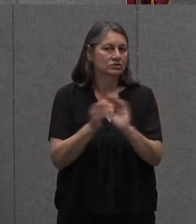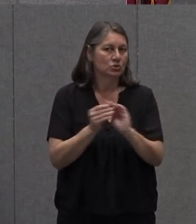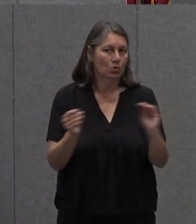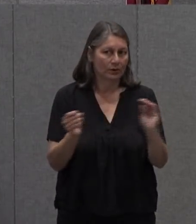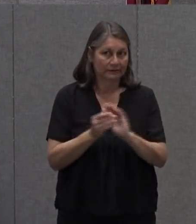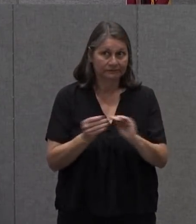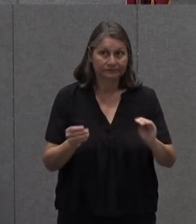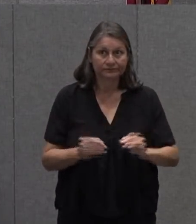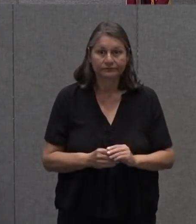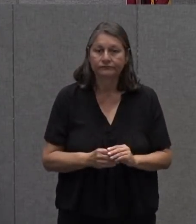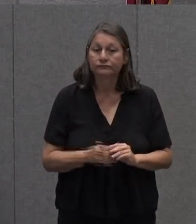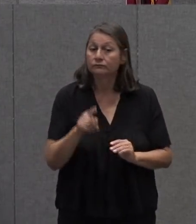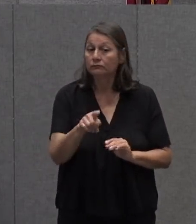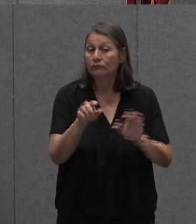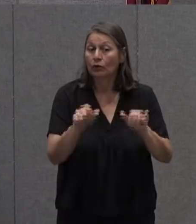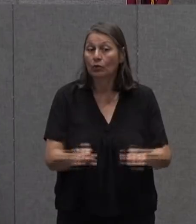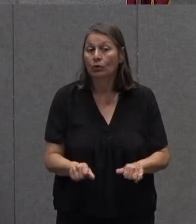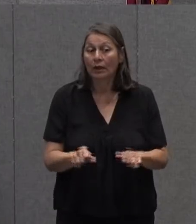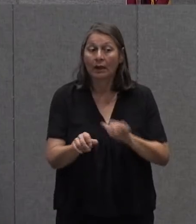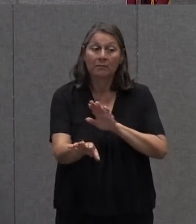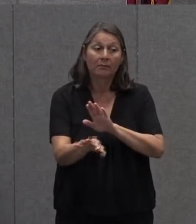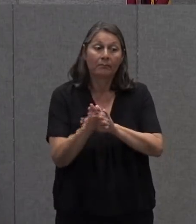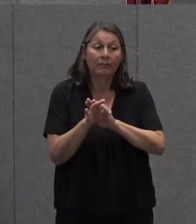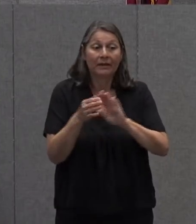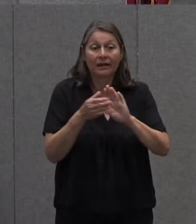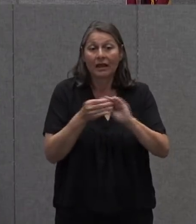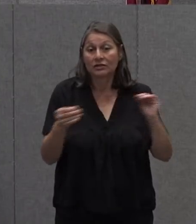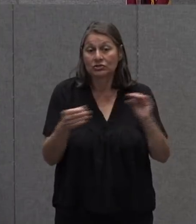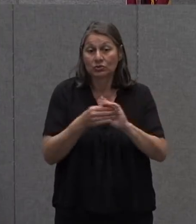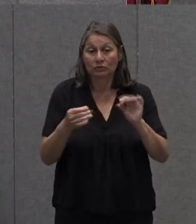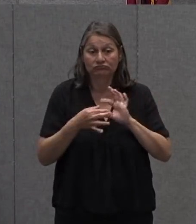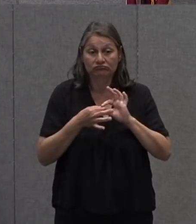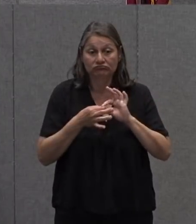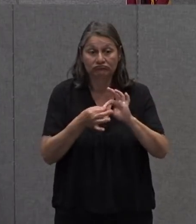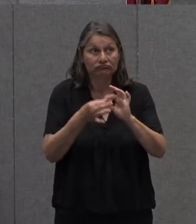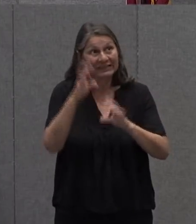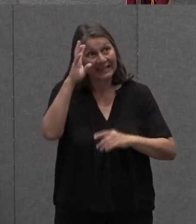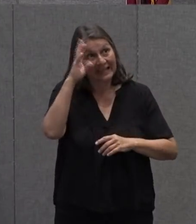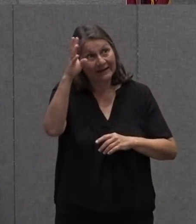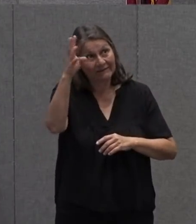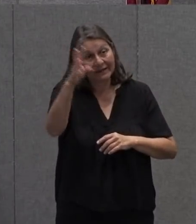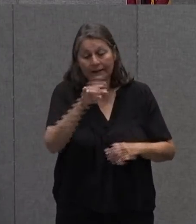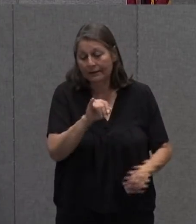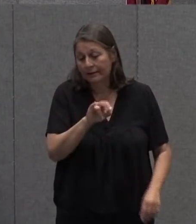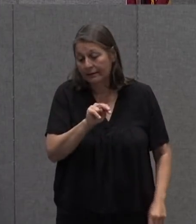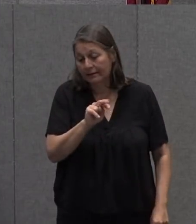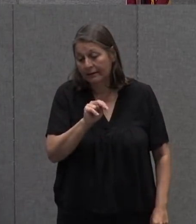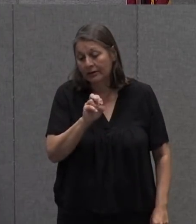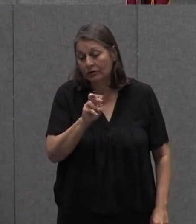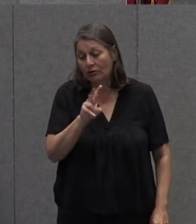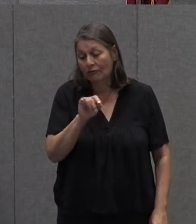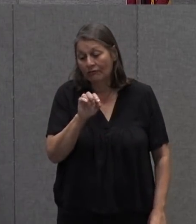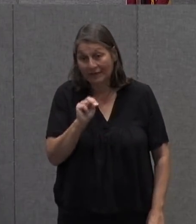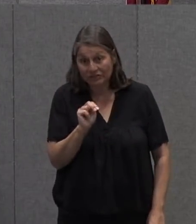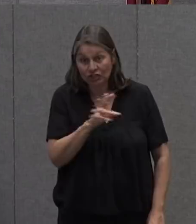And you can choose a story that has to do about innovation and technology, like what we've talked about